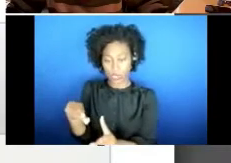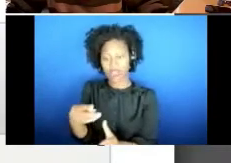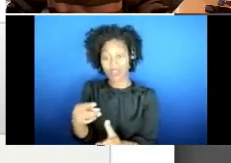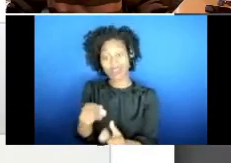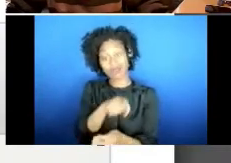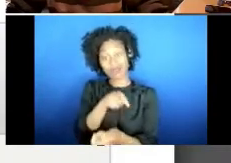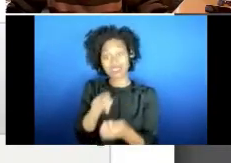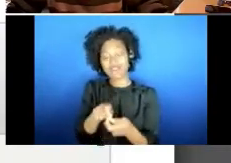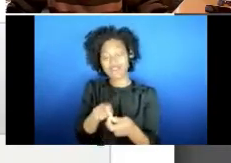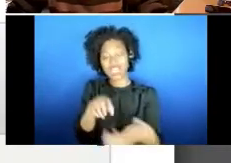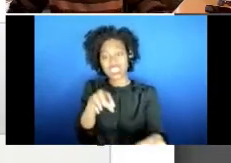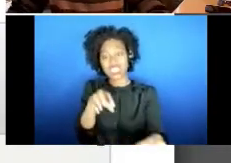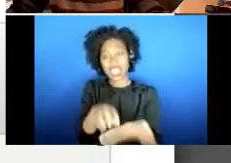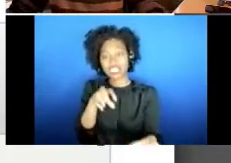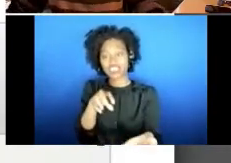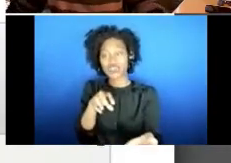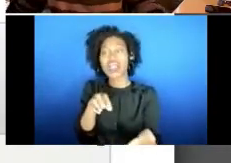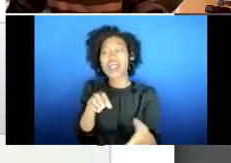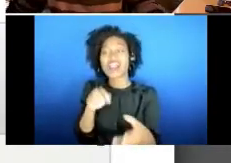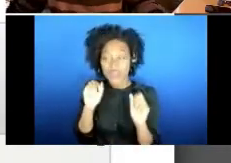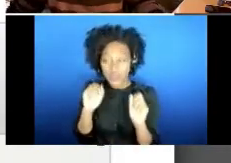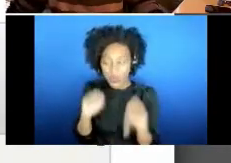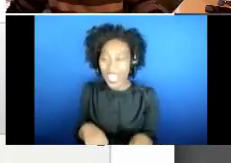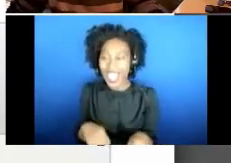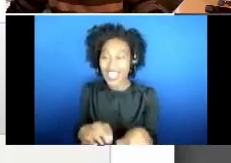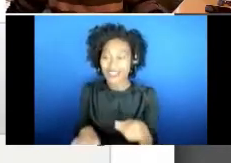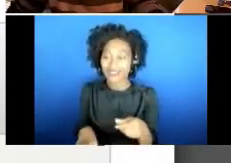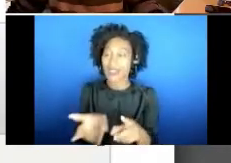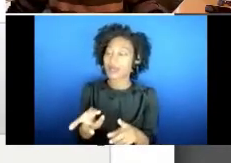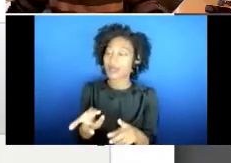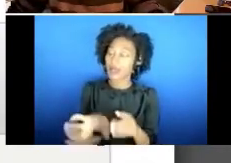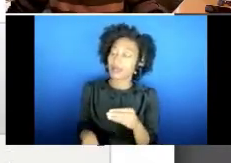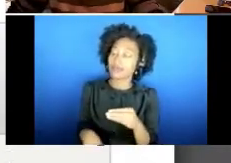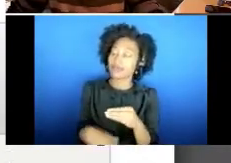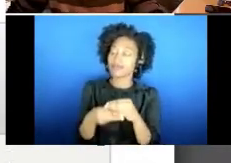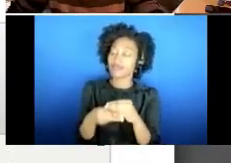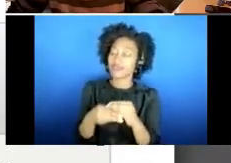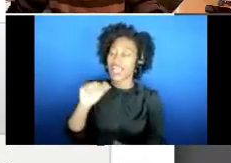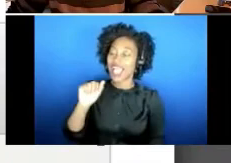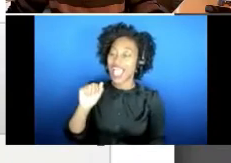there you apply that anchoring feature. To do that let me grab some